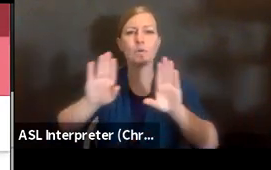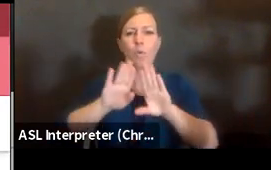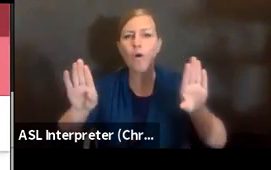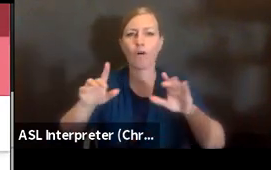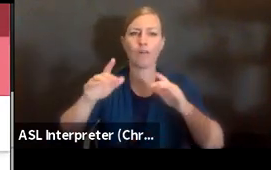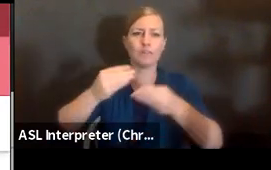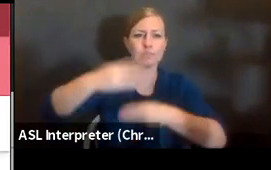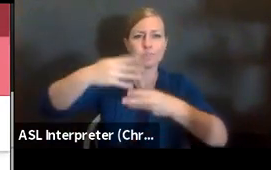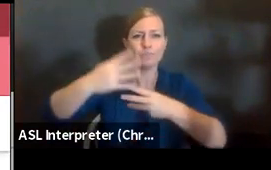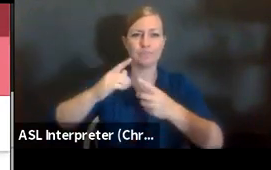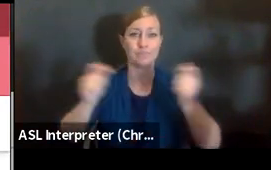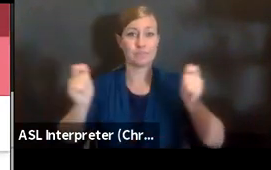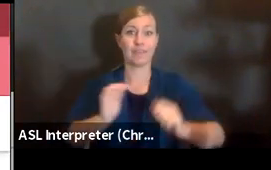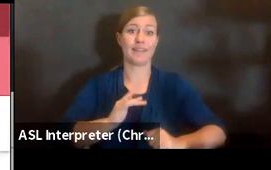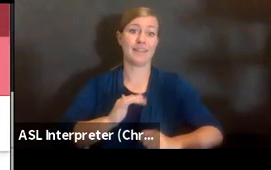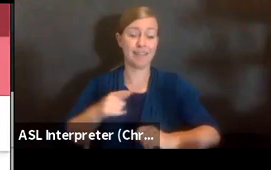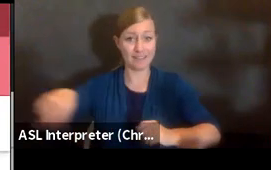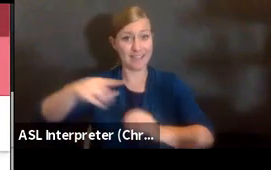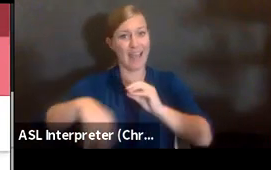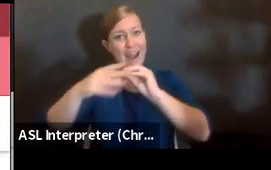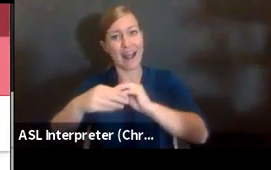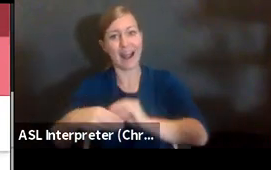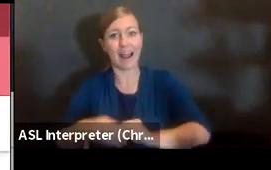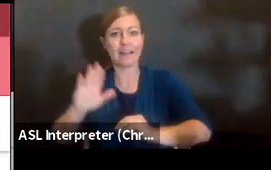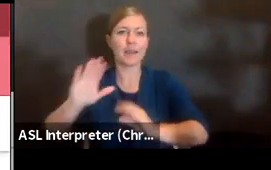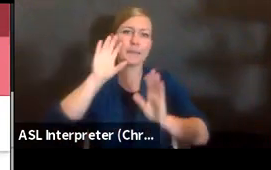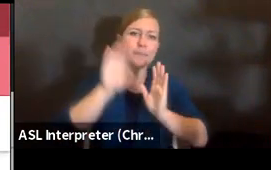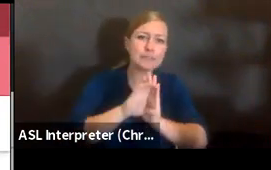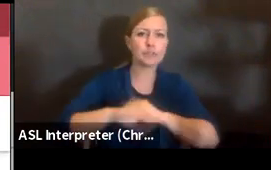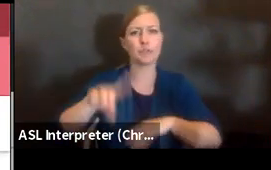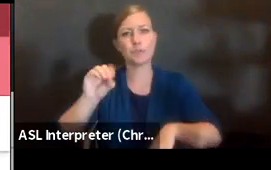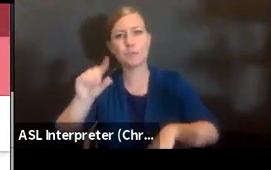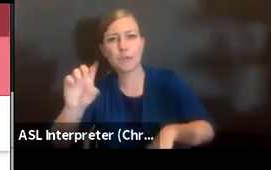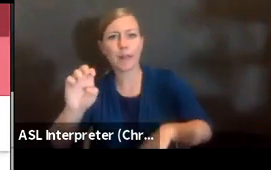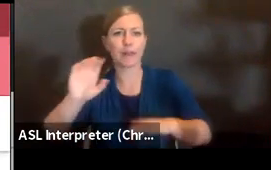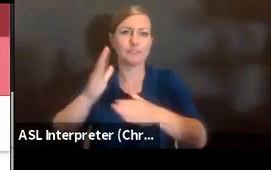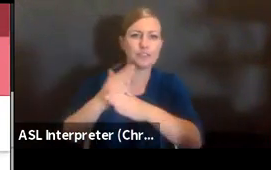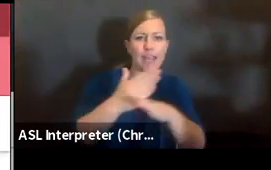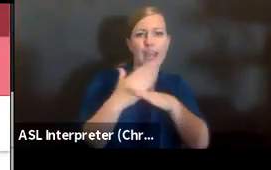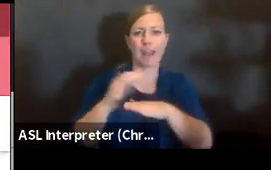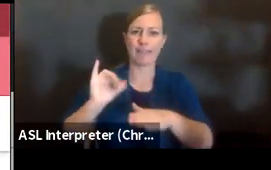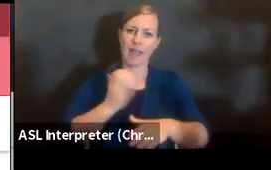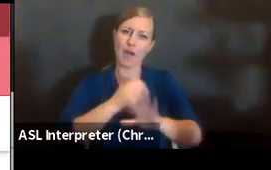Jeff Crawford: But they could be able to put their own picture and do their own doodles and to share a little bit. This is our class. This is our classroom wall.